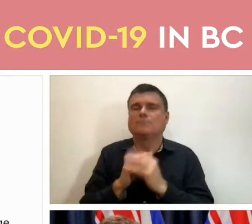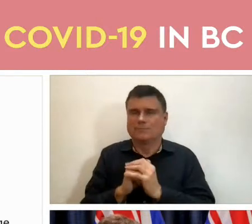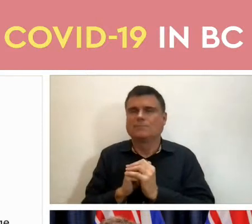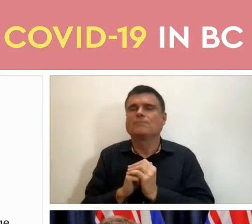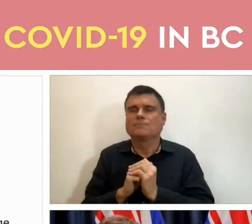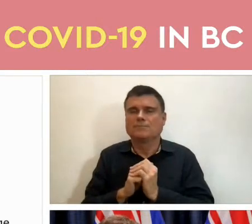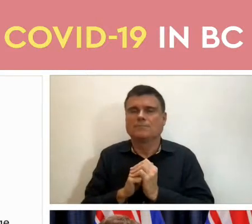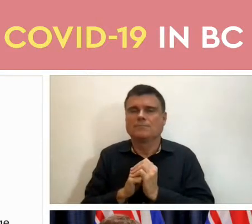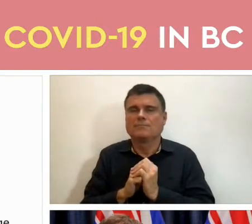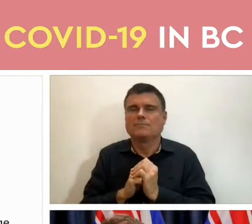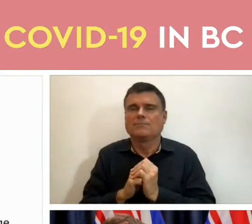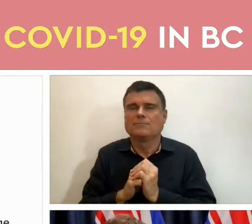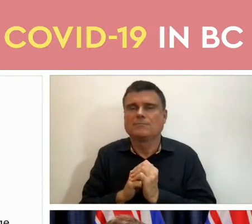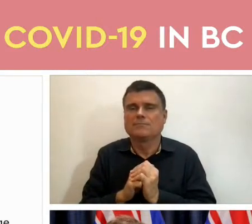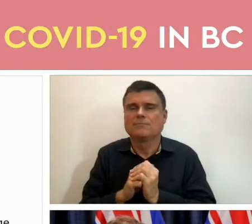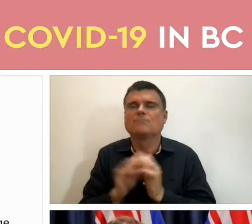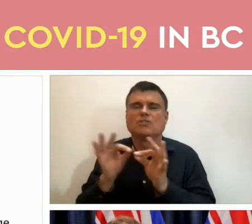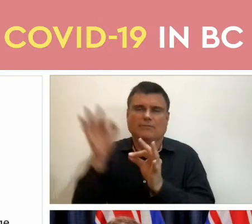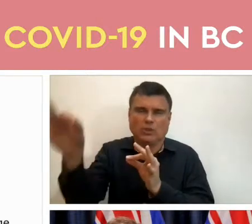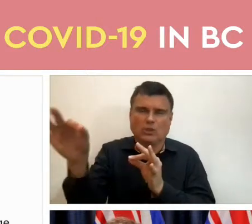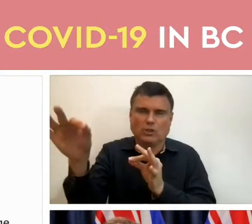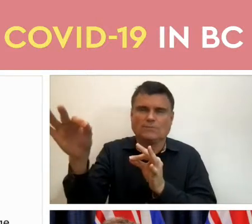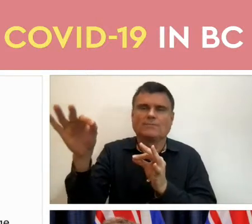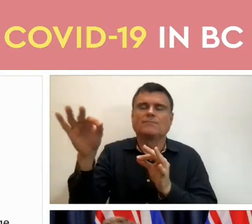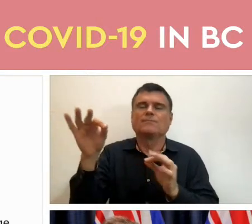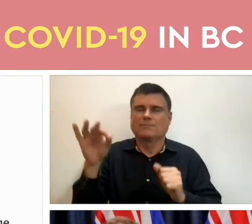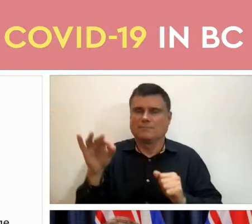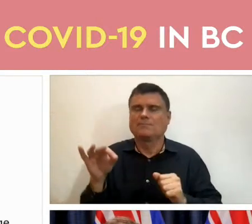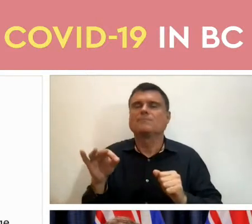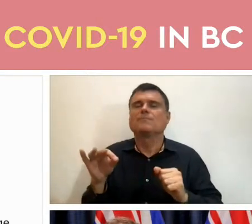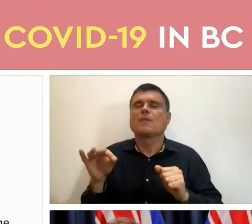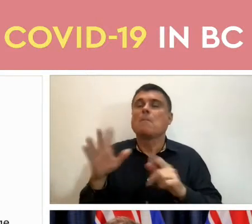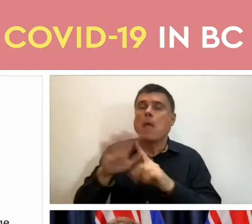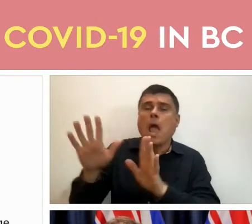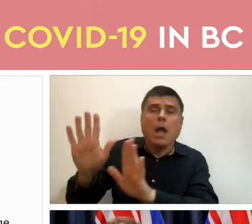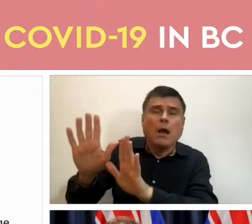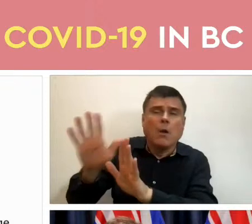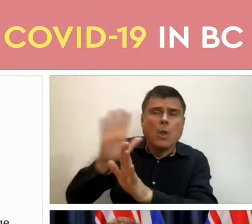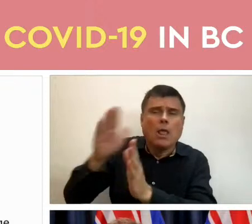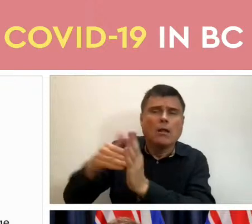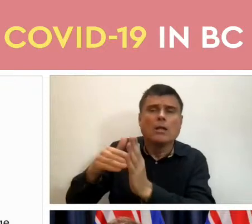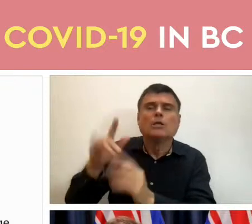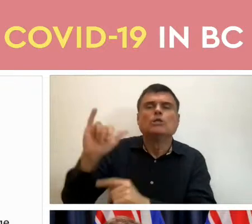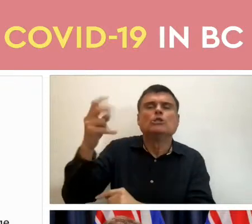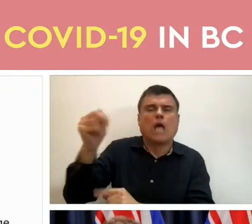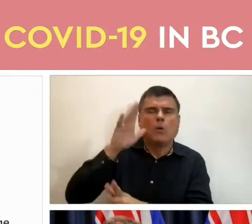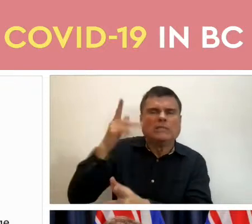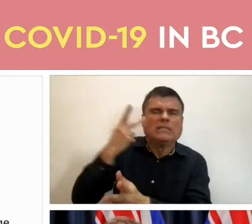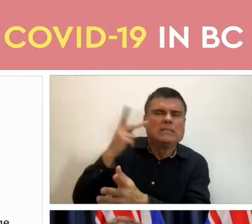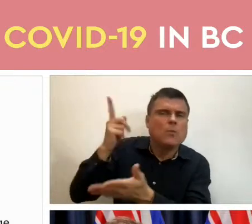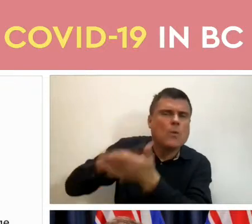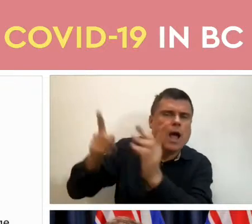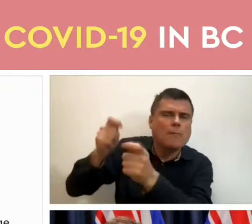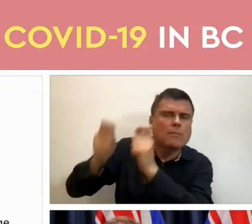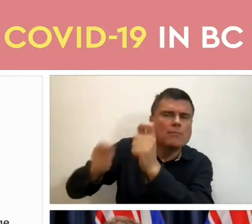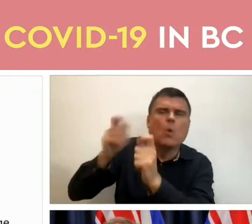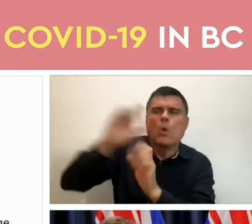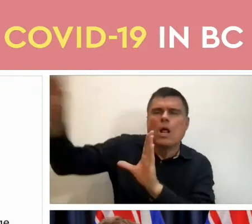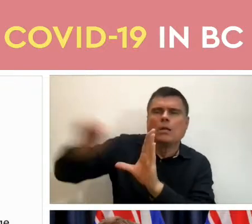the changes we made in January will challenge us and we will be required to again ramp up